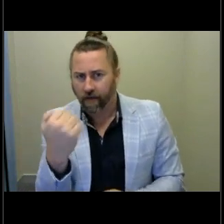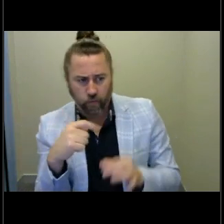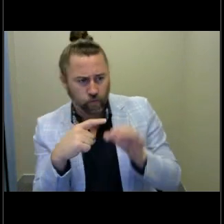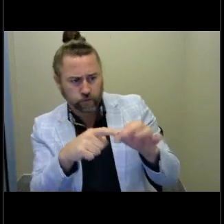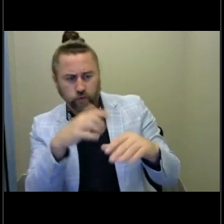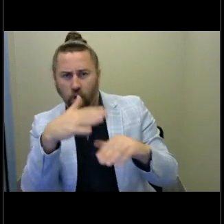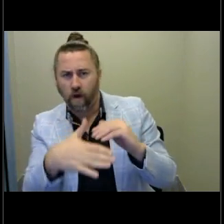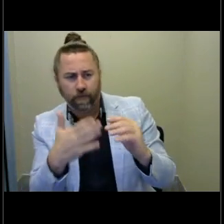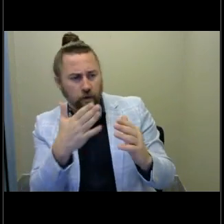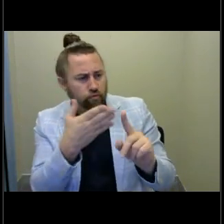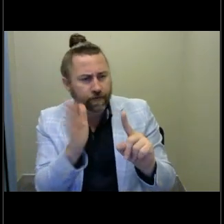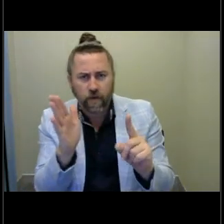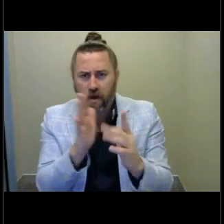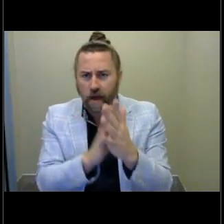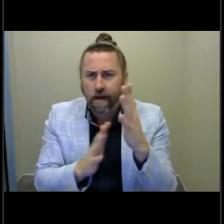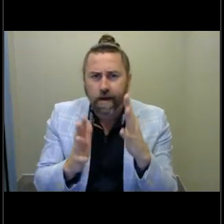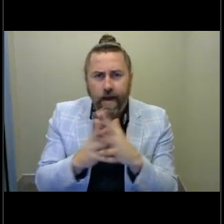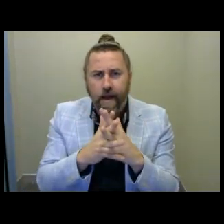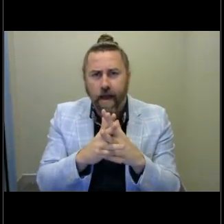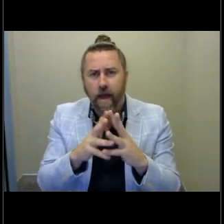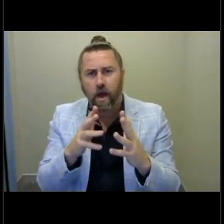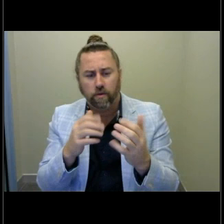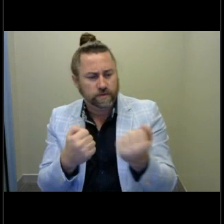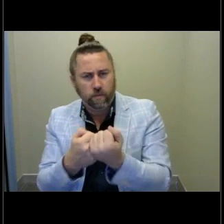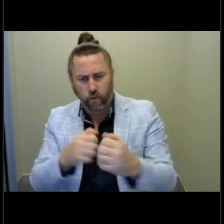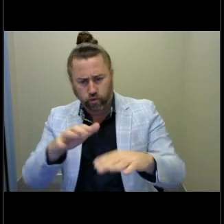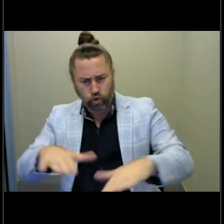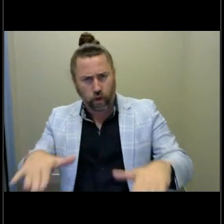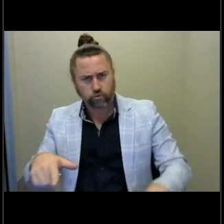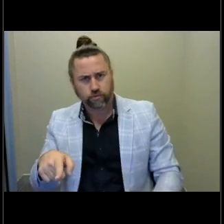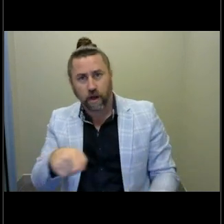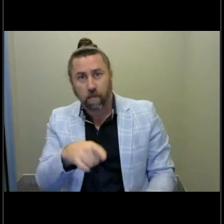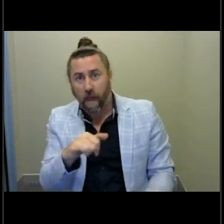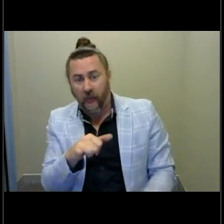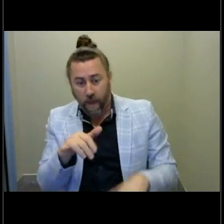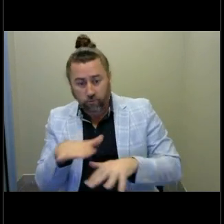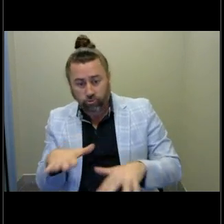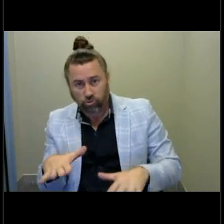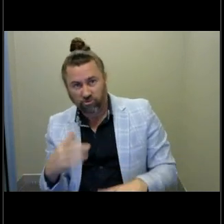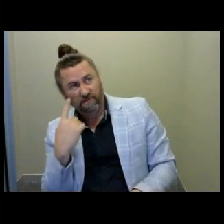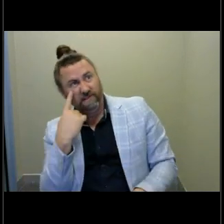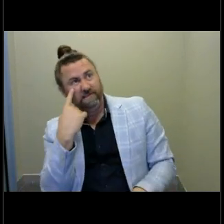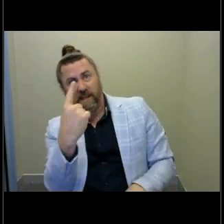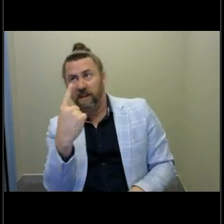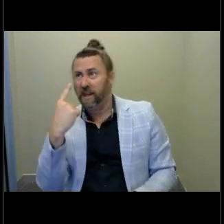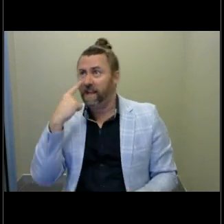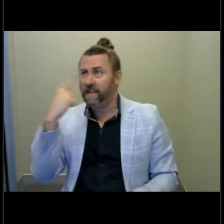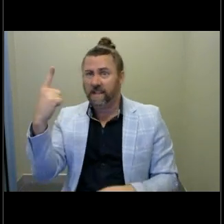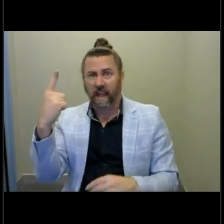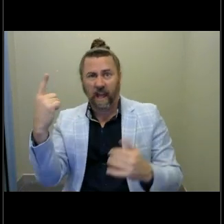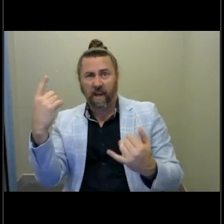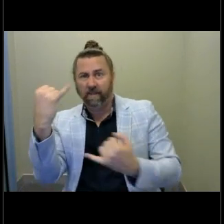for children who have witnessed a domestic violence situation or are in the home at the